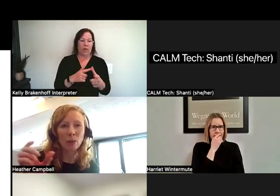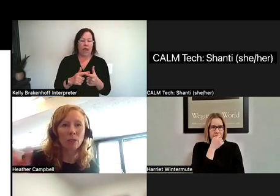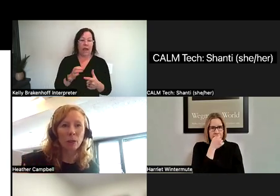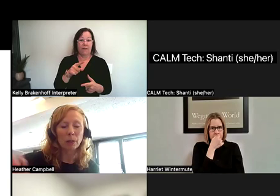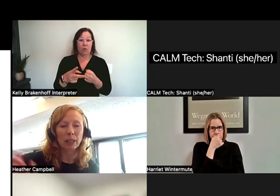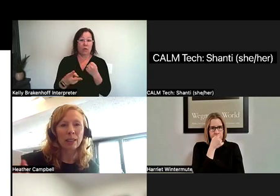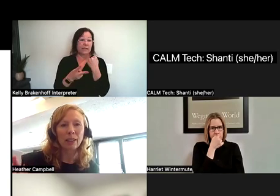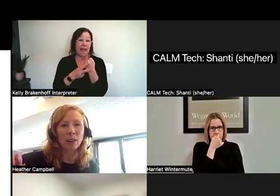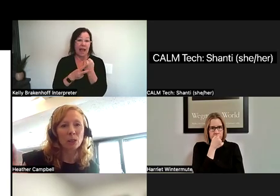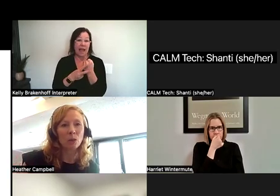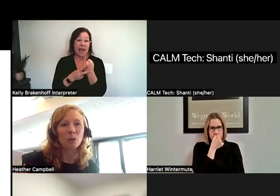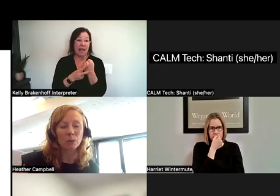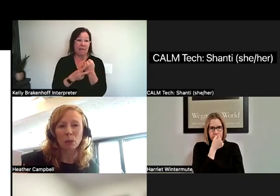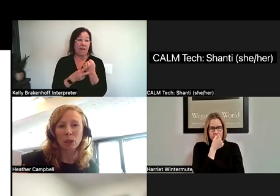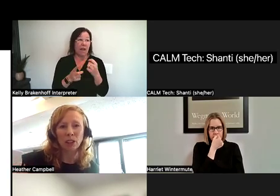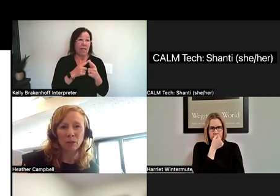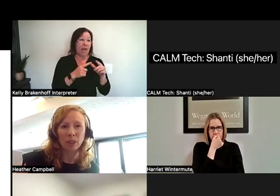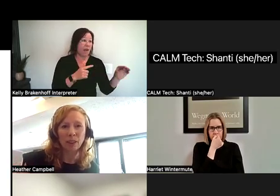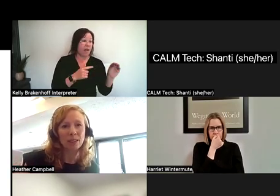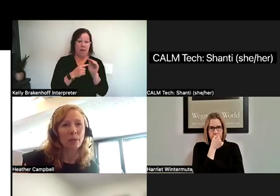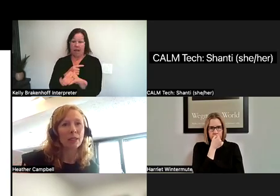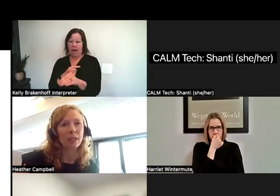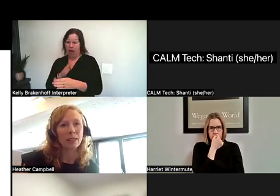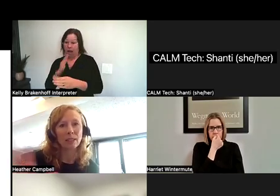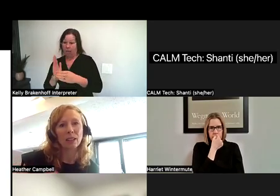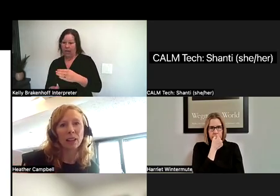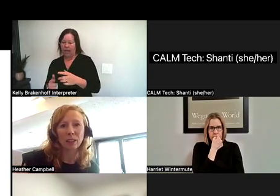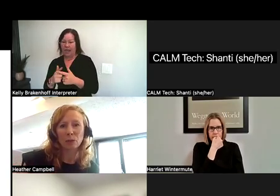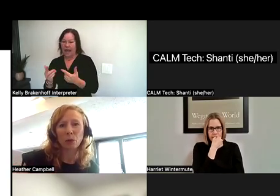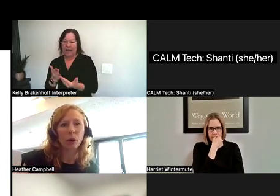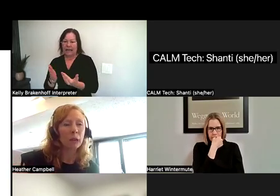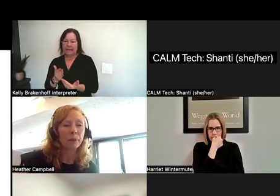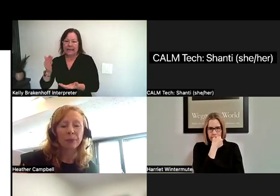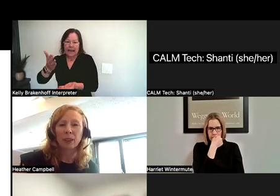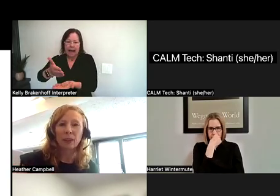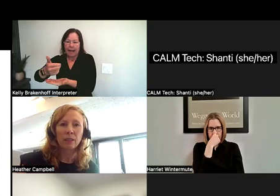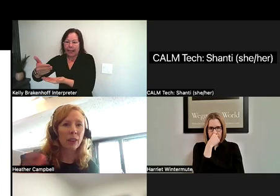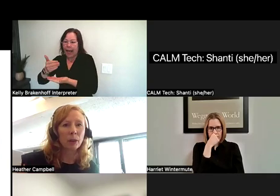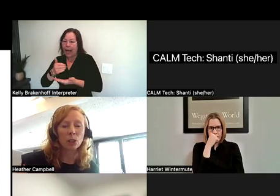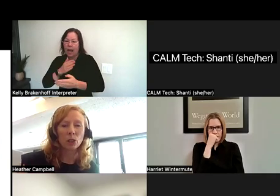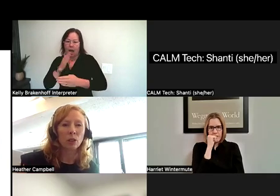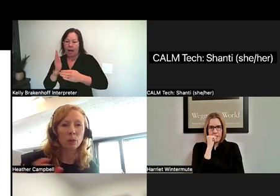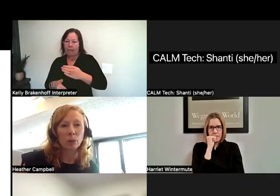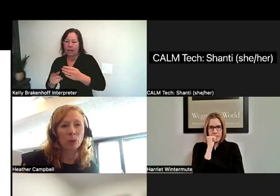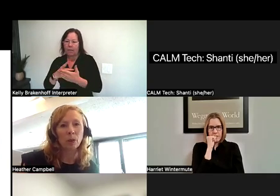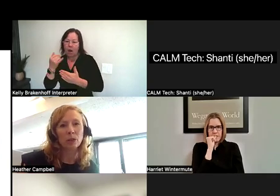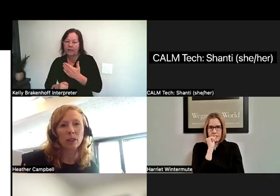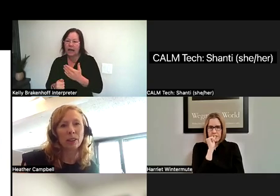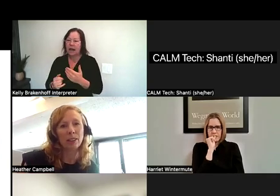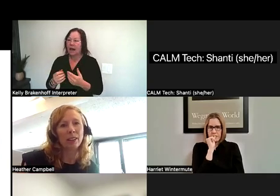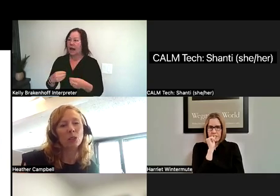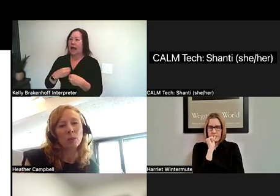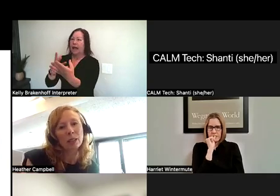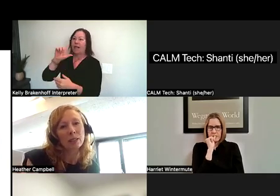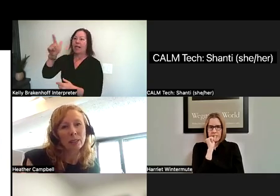you've completed it makes it easy to collect for an evaluation or a report. To see it's a